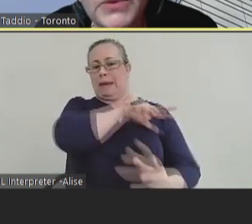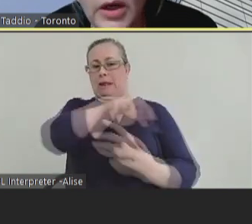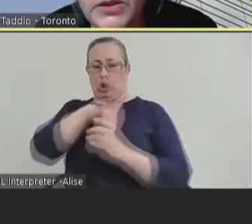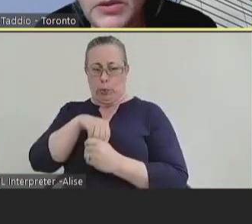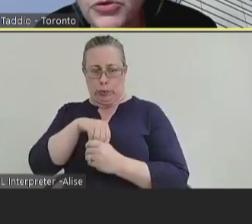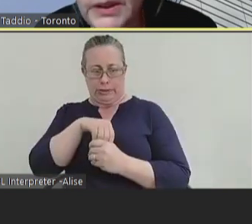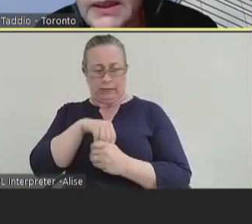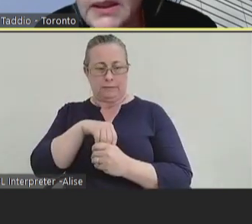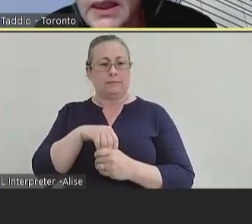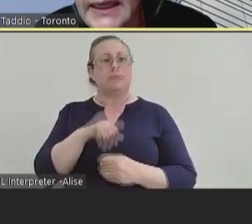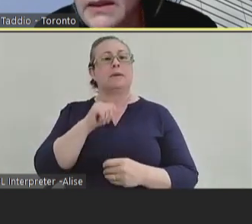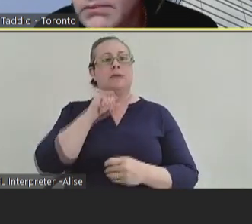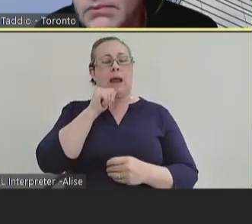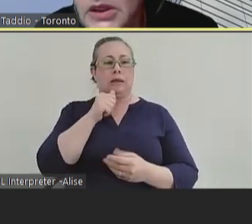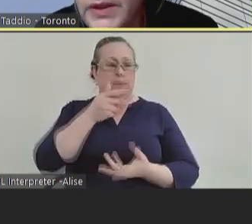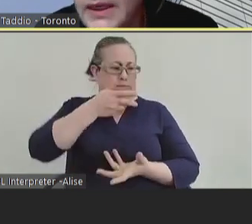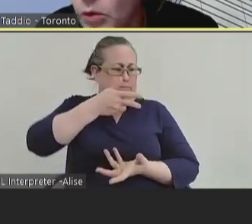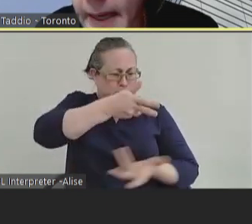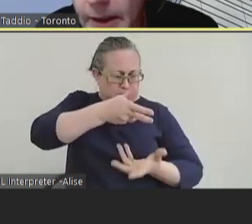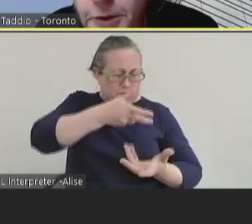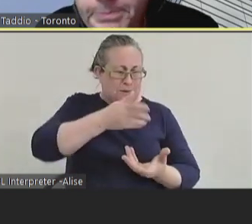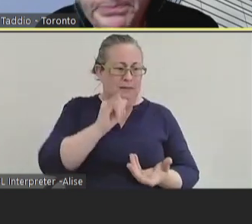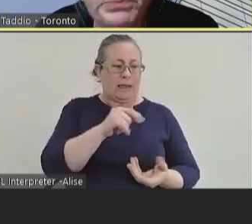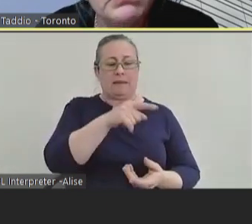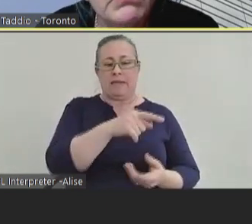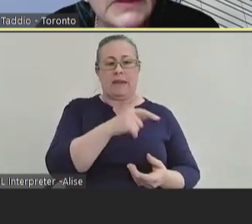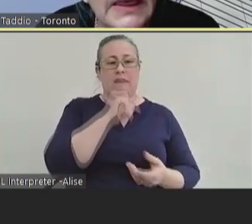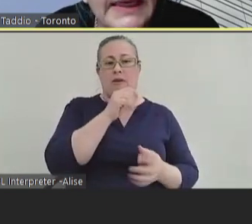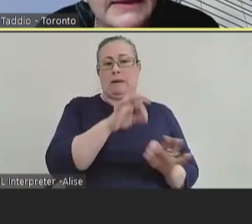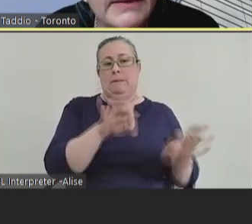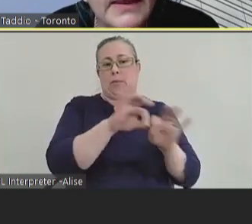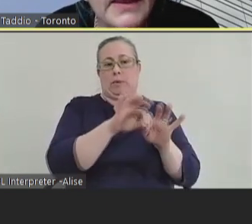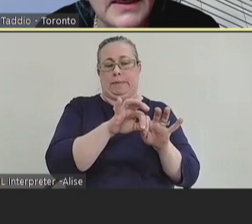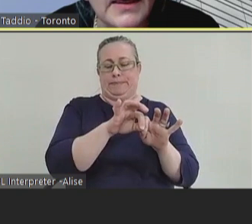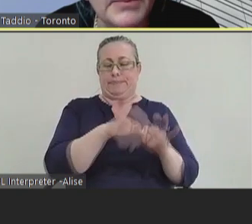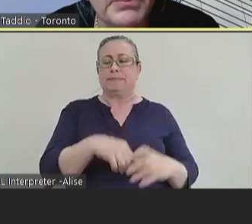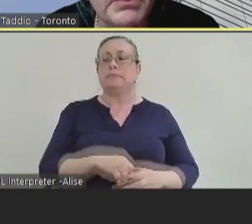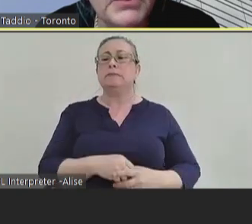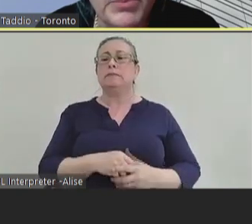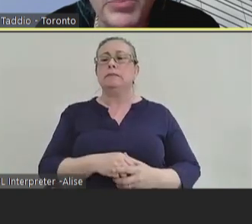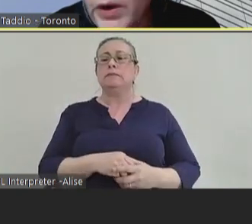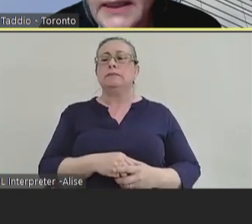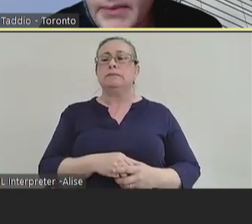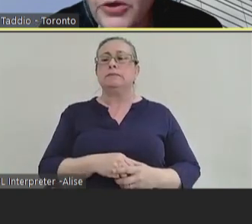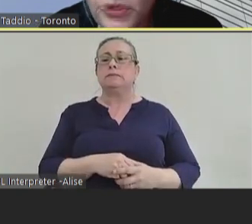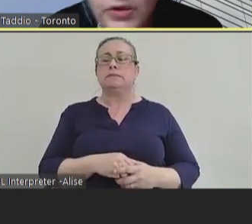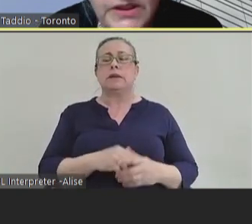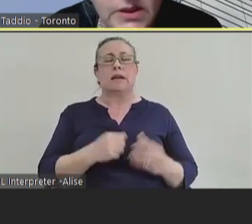not to be treated like, you know, they don't matter. and supporting them in their choices.